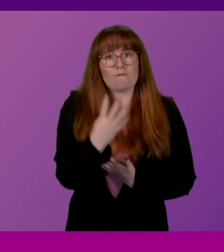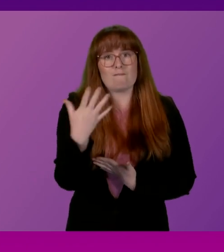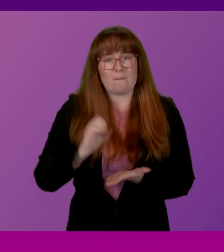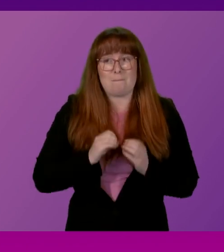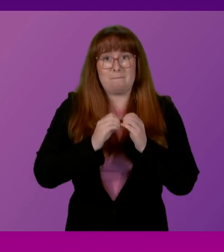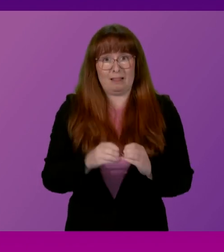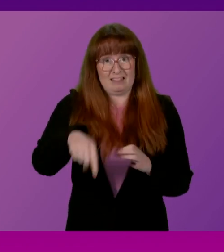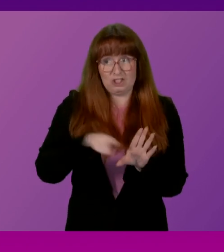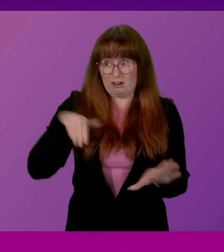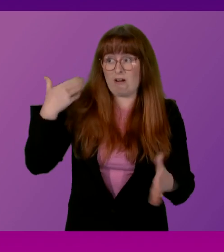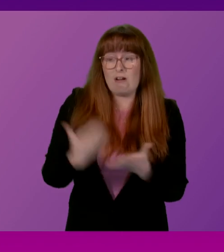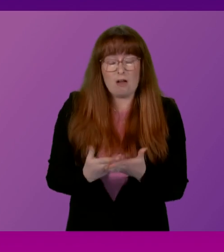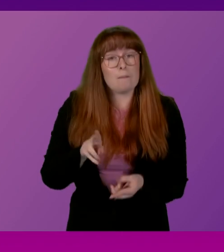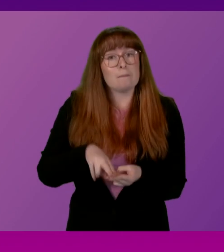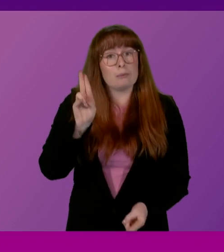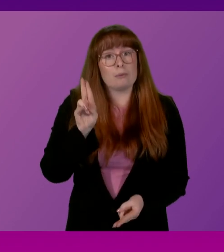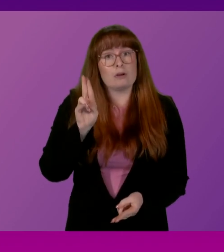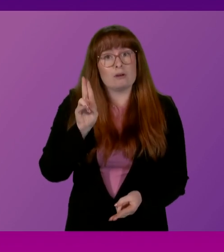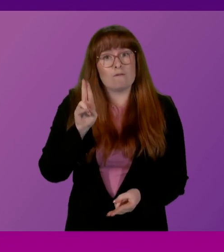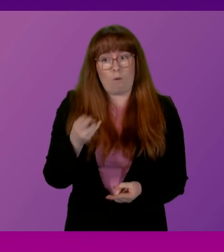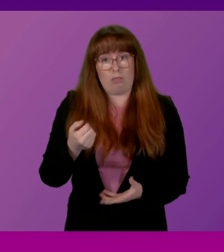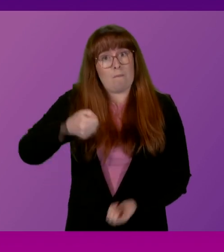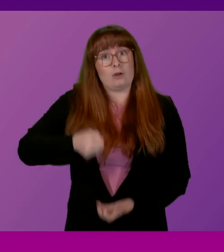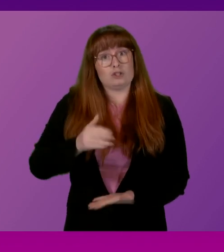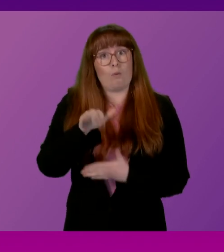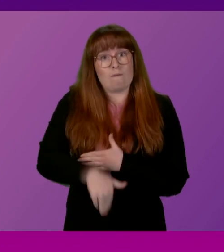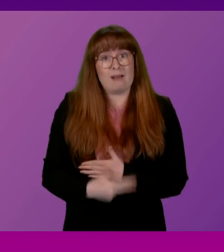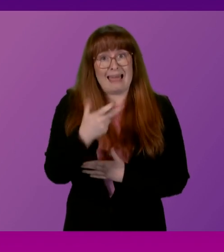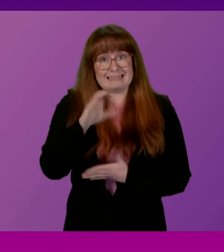this financial year, which is an increase in the resource budget of £80 million.